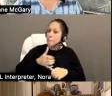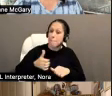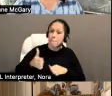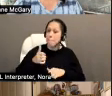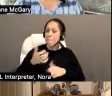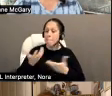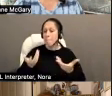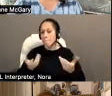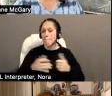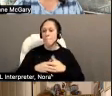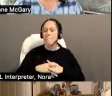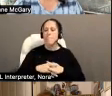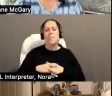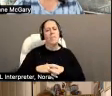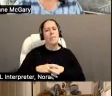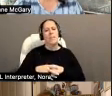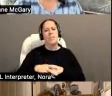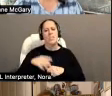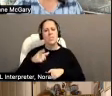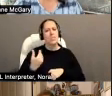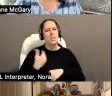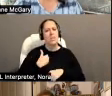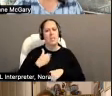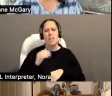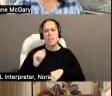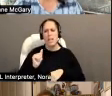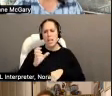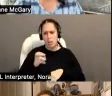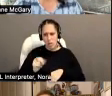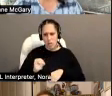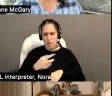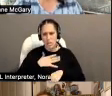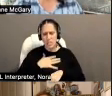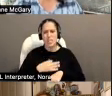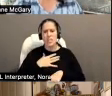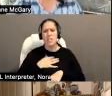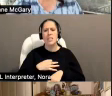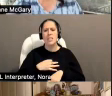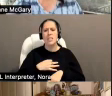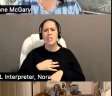So she has an acorn... That is so cool!